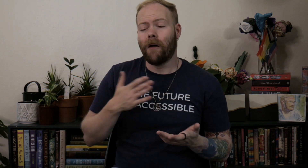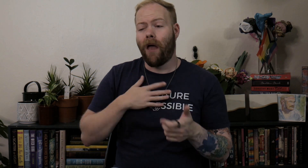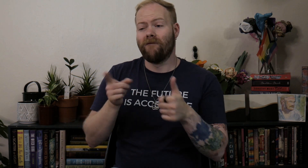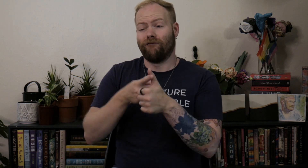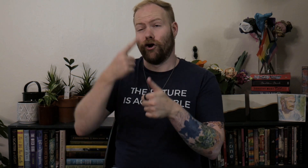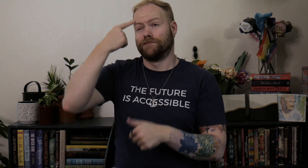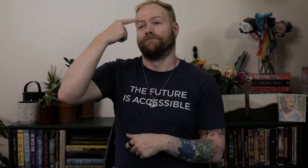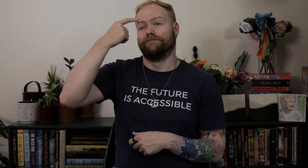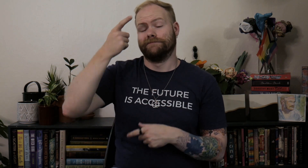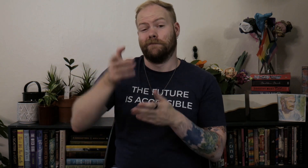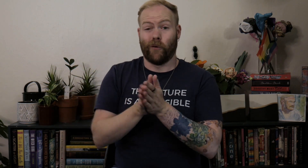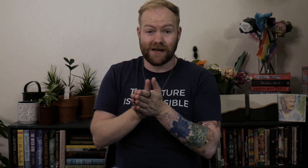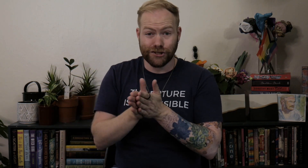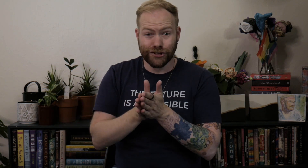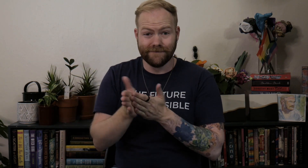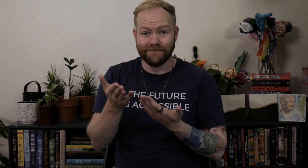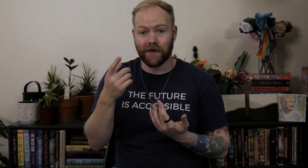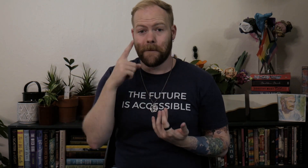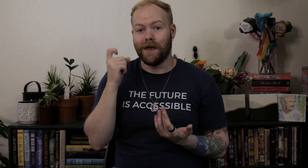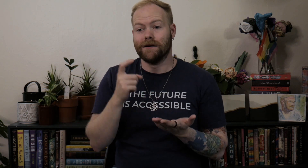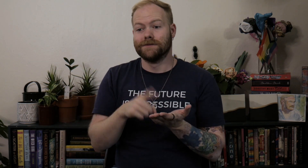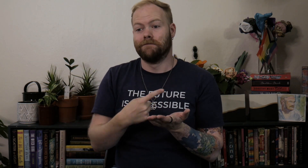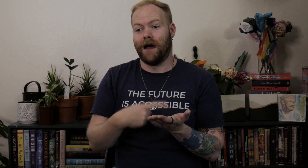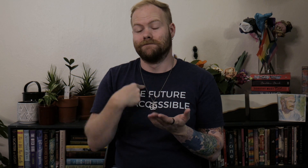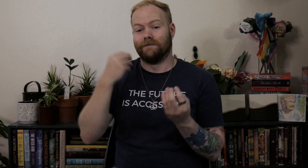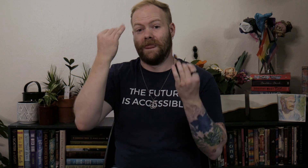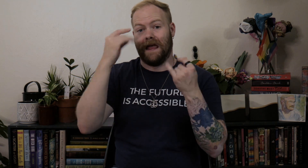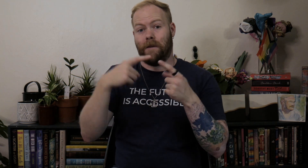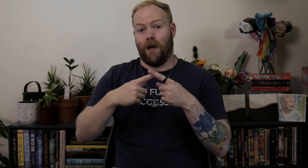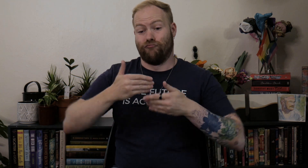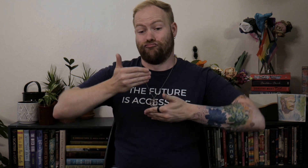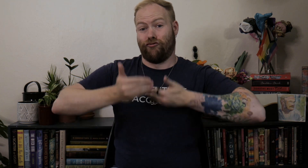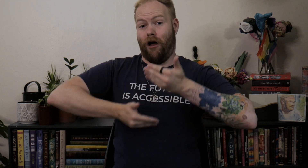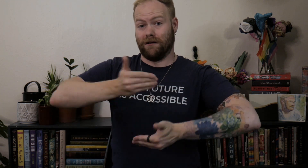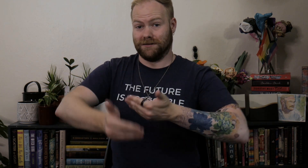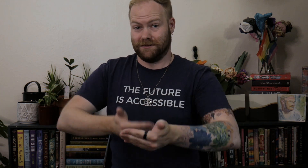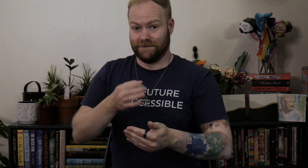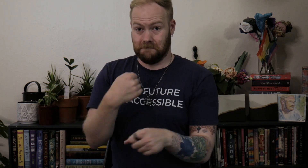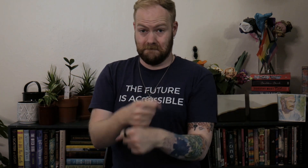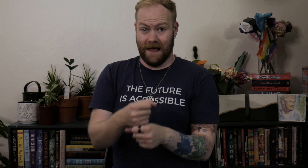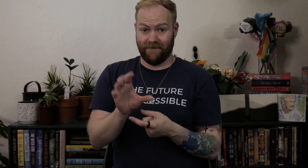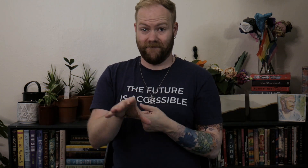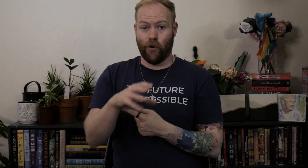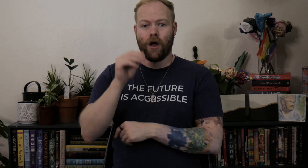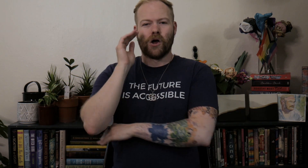My first thought goes to motivation, because sometimes I think about the process of making a video and go,